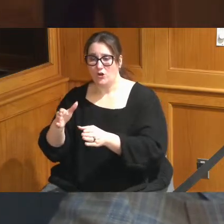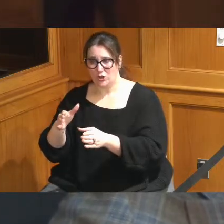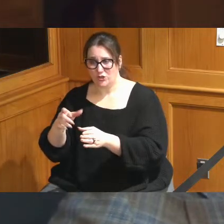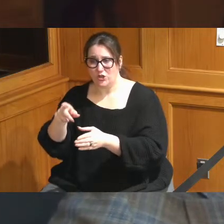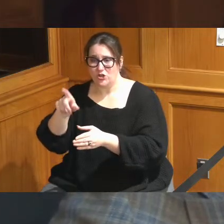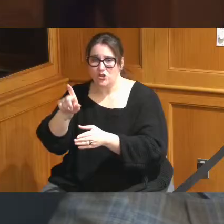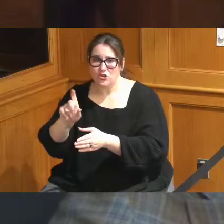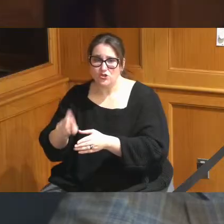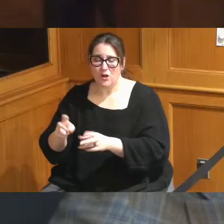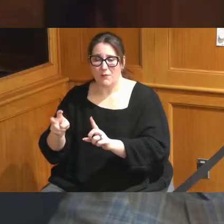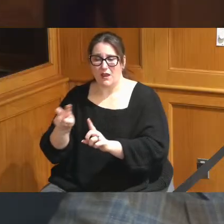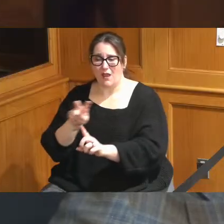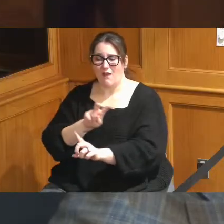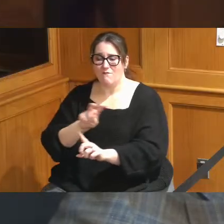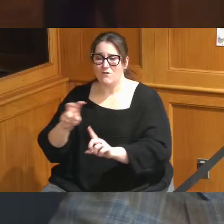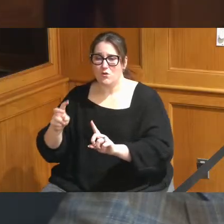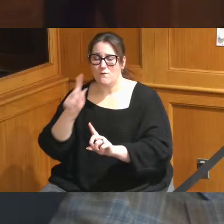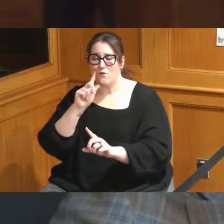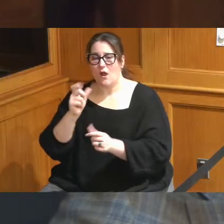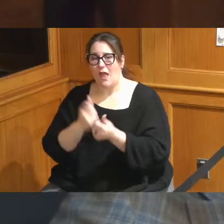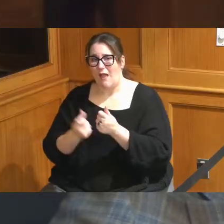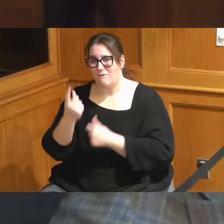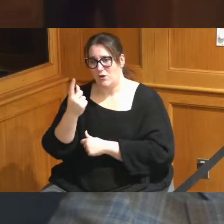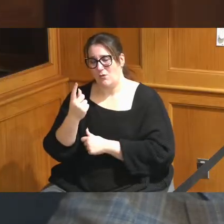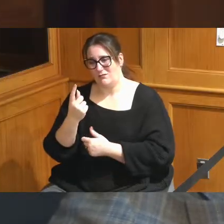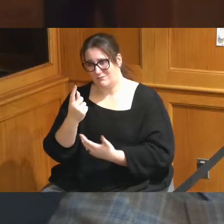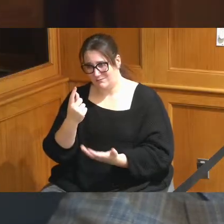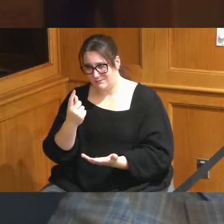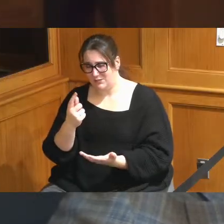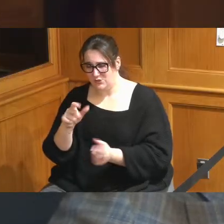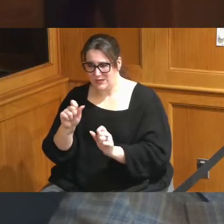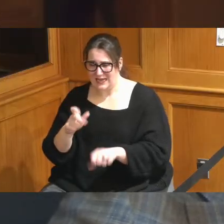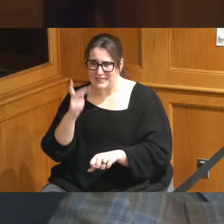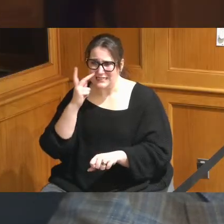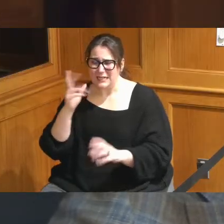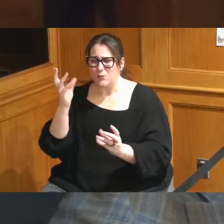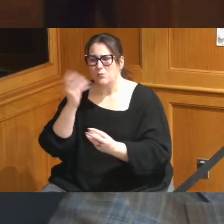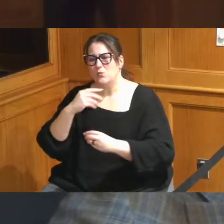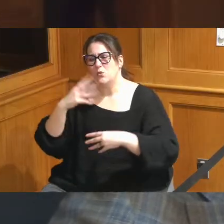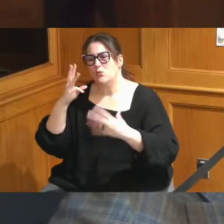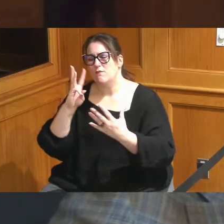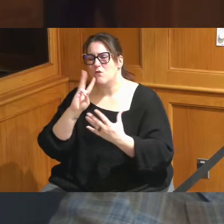view that everybody that's why you come down there. You can see this beautiful water at